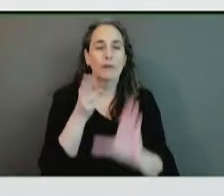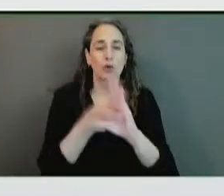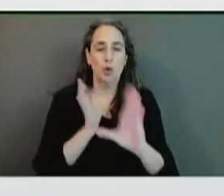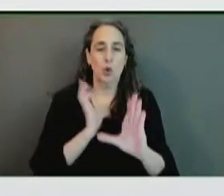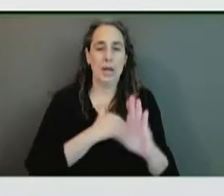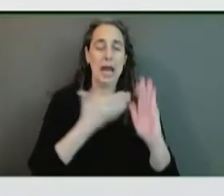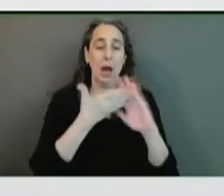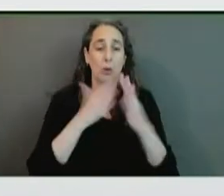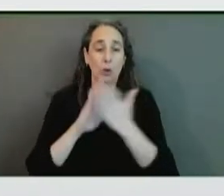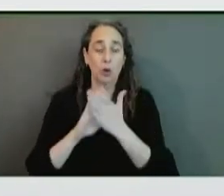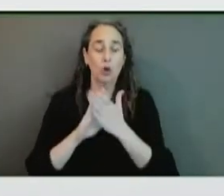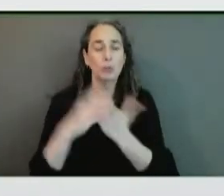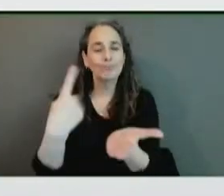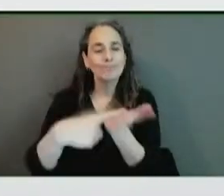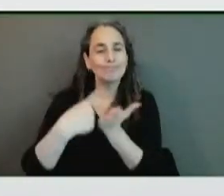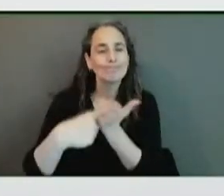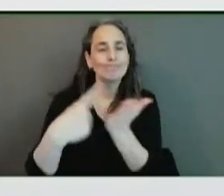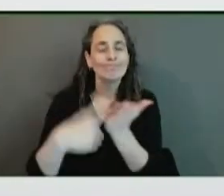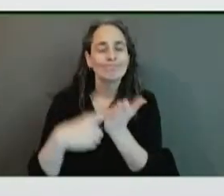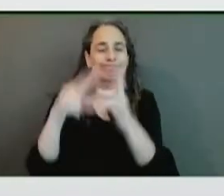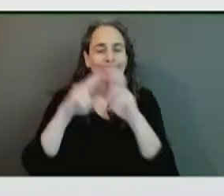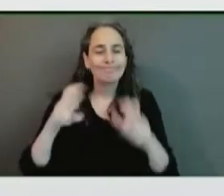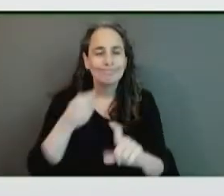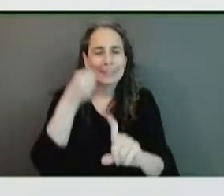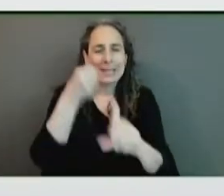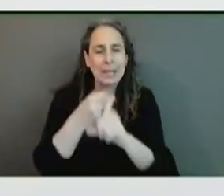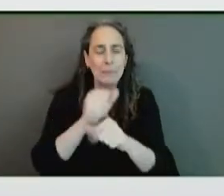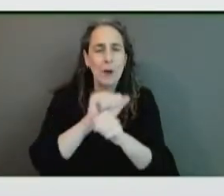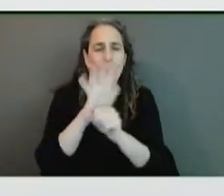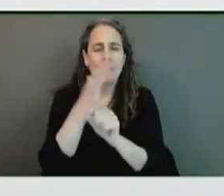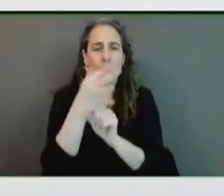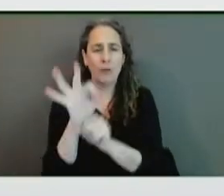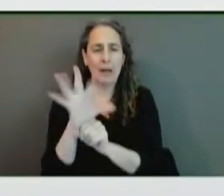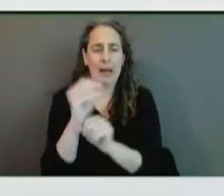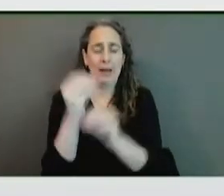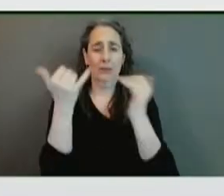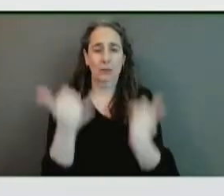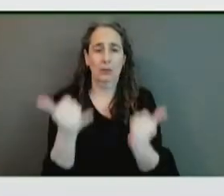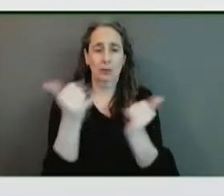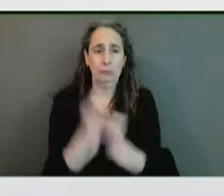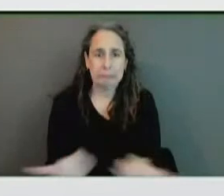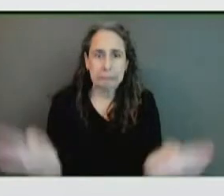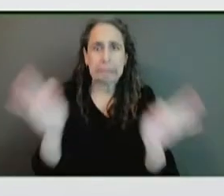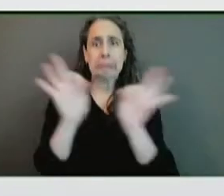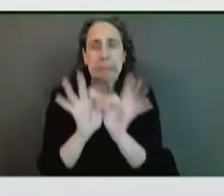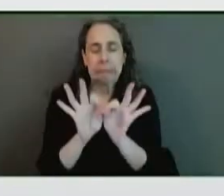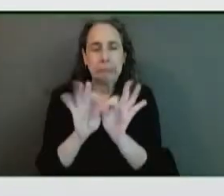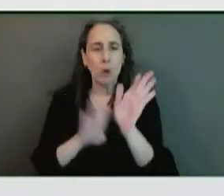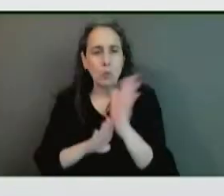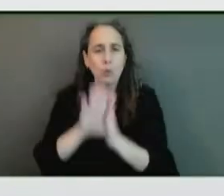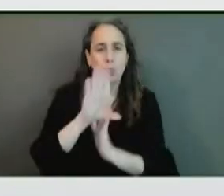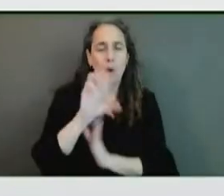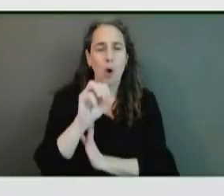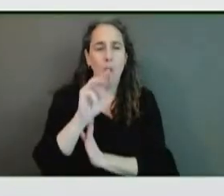Good evg and thank you for joining our community conversation to examine the impact of Covid 19